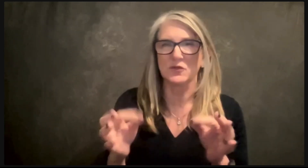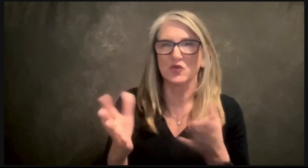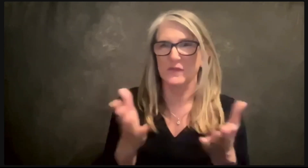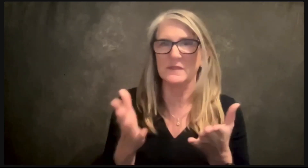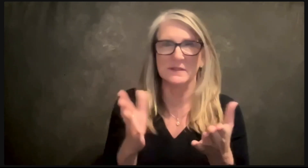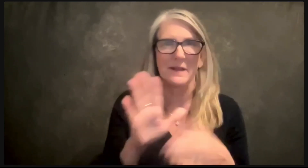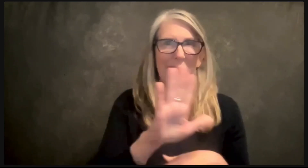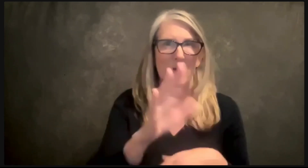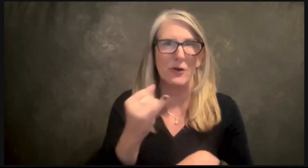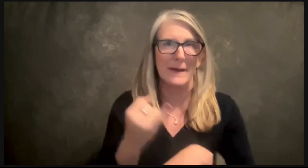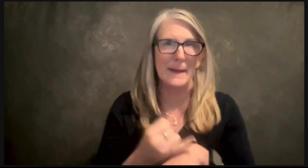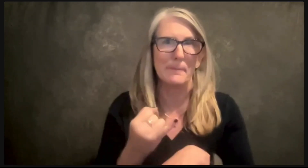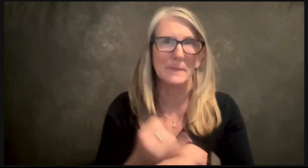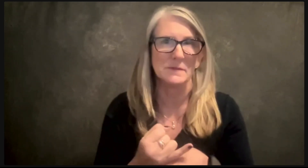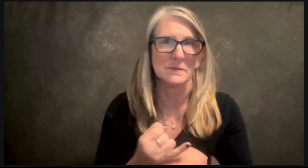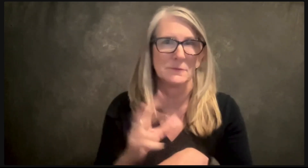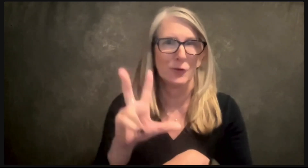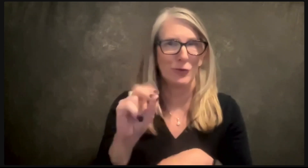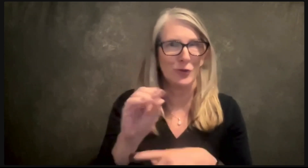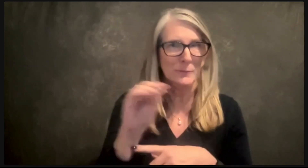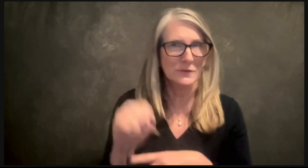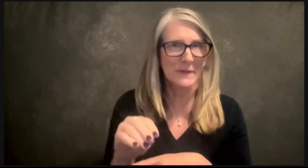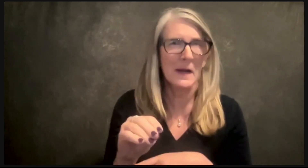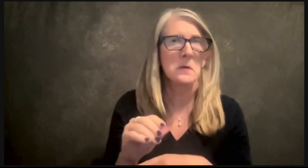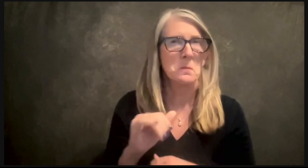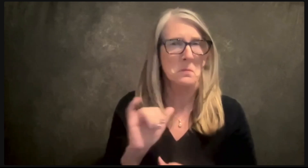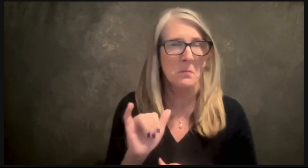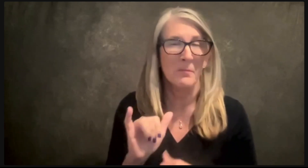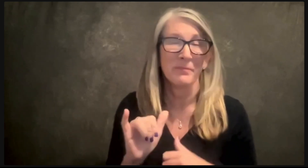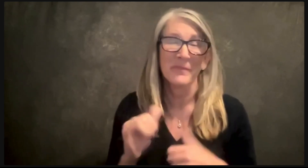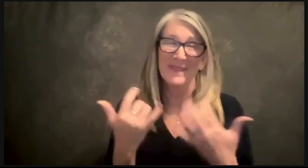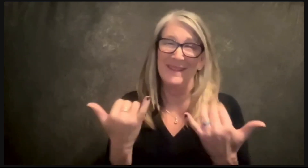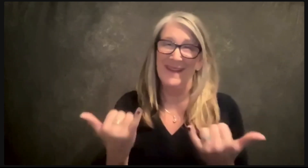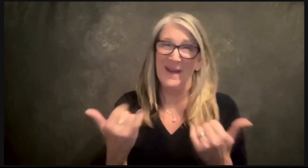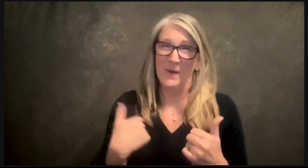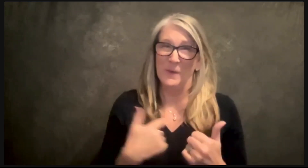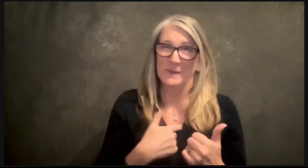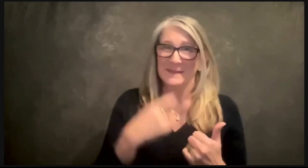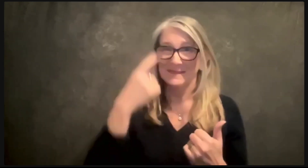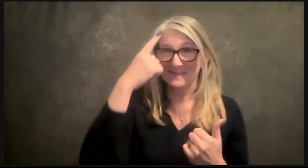had a caption media program or policy on their campus.